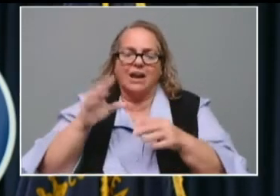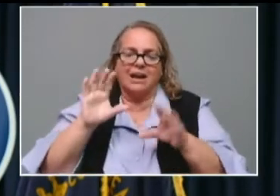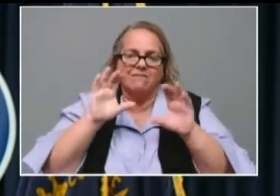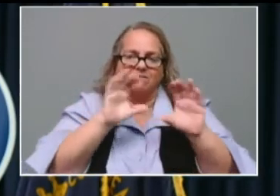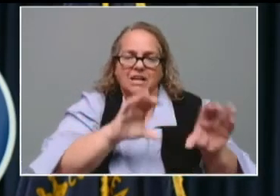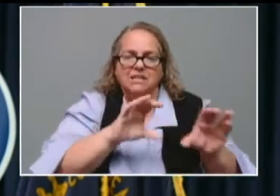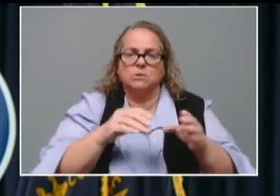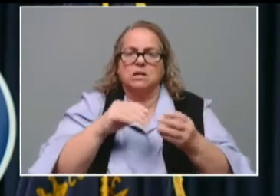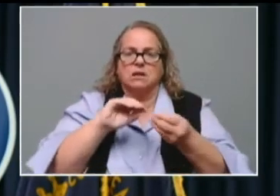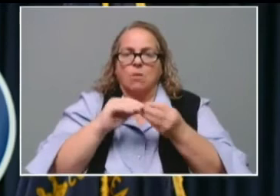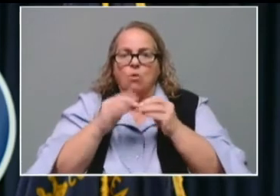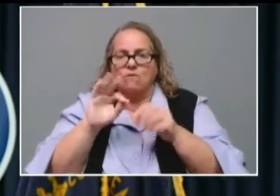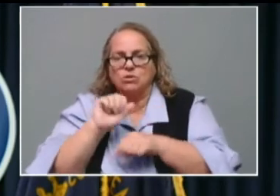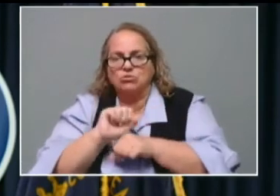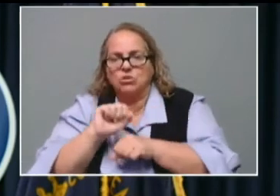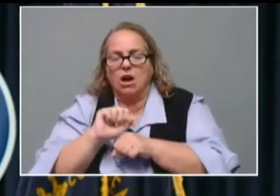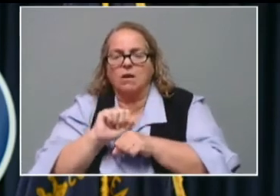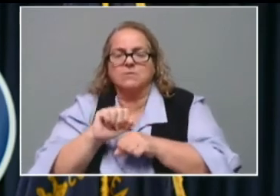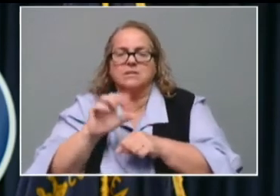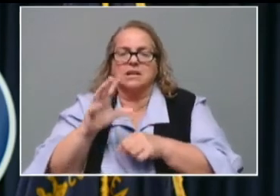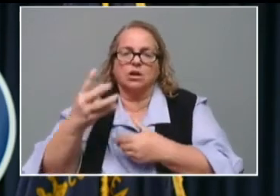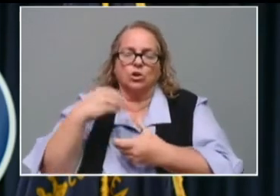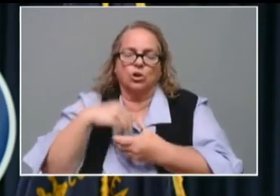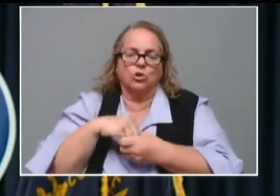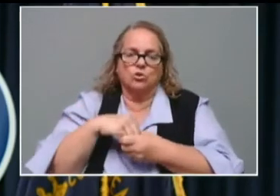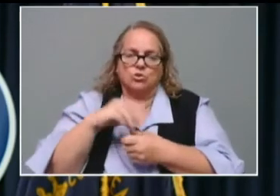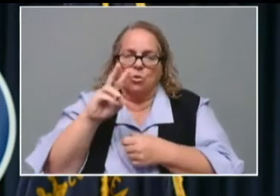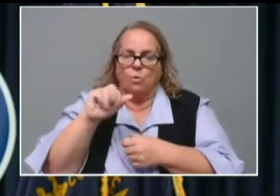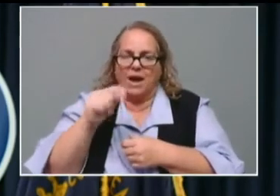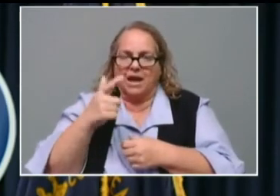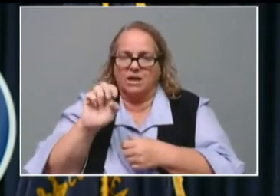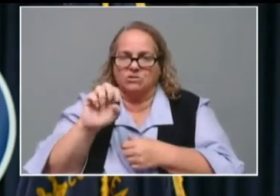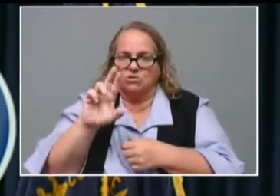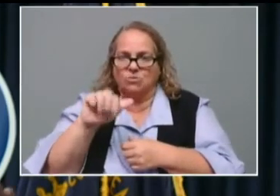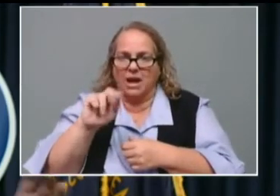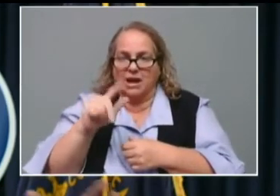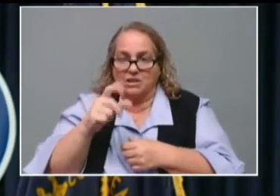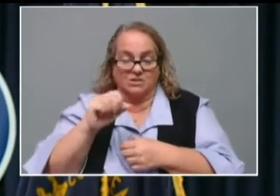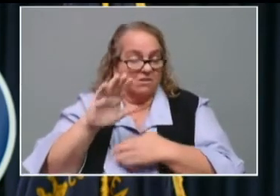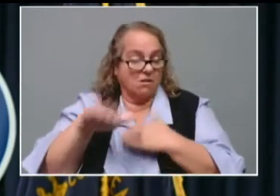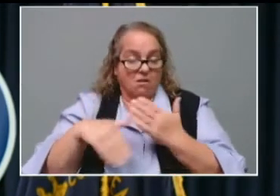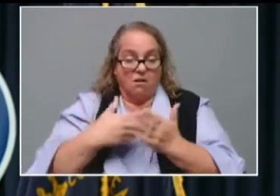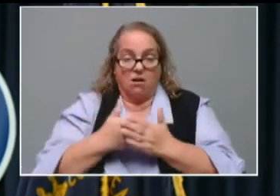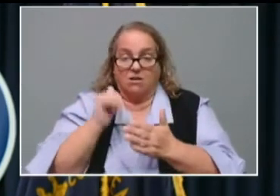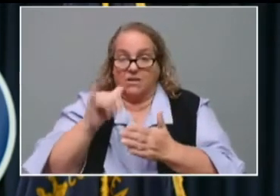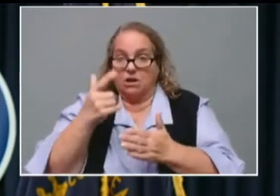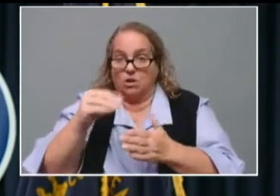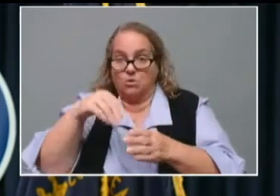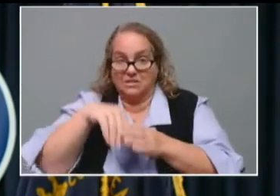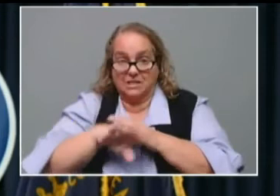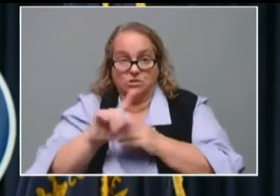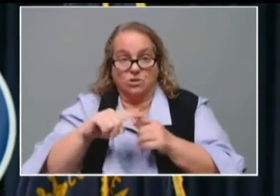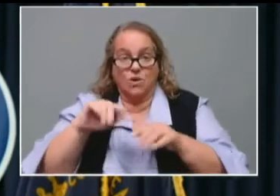includes the wage range and that's all what goes into how the incentive